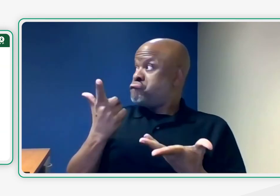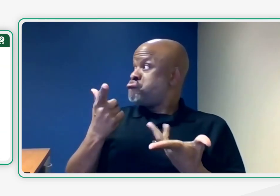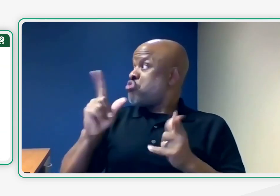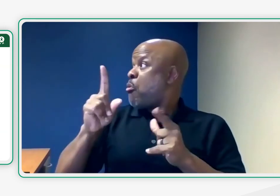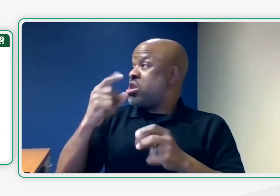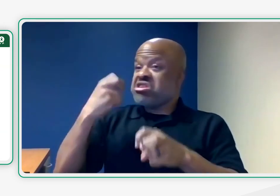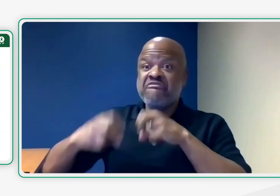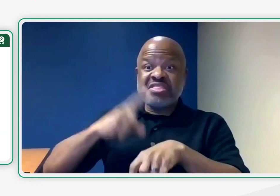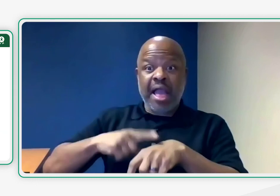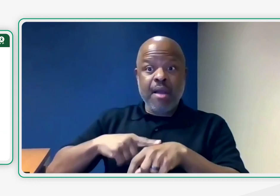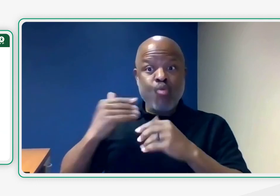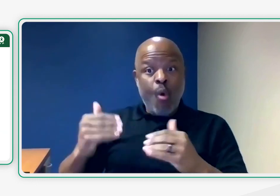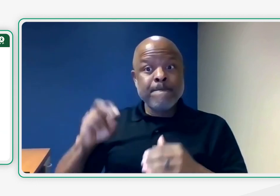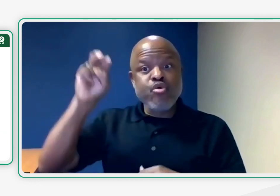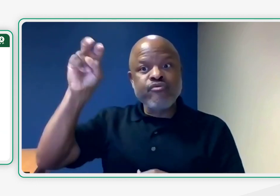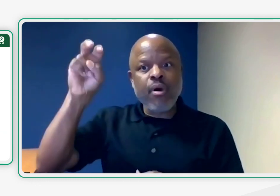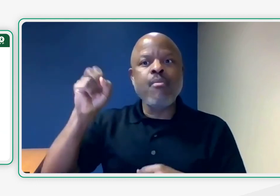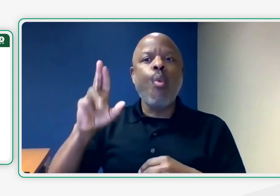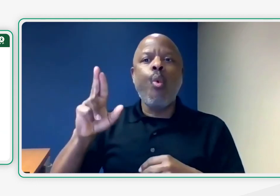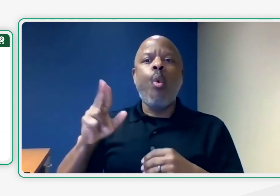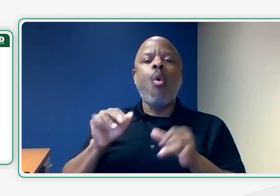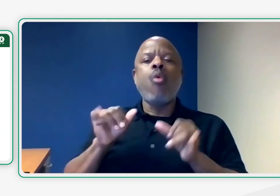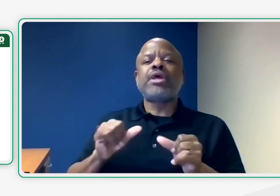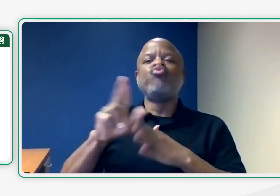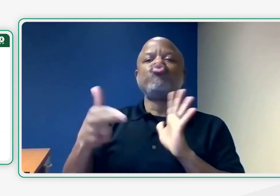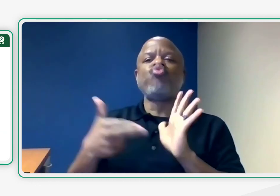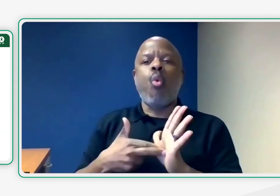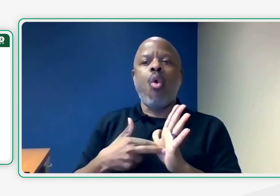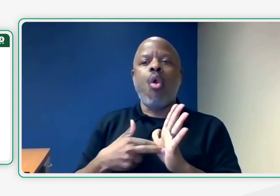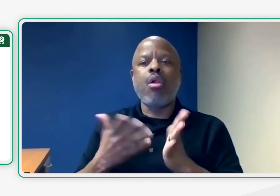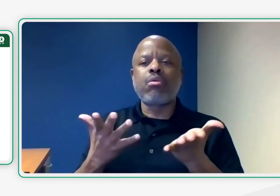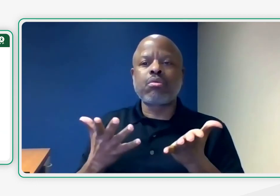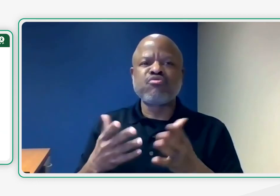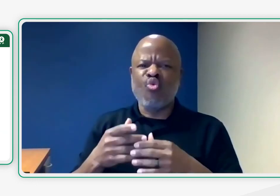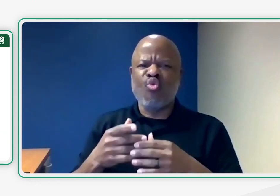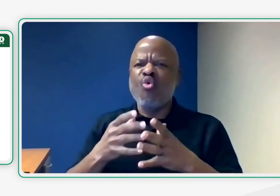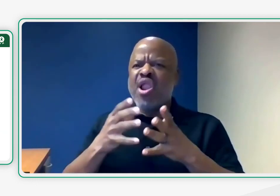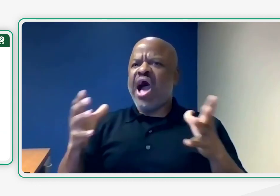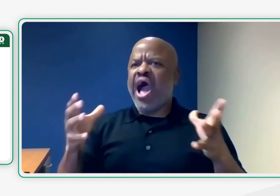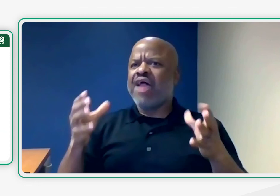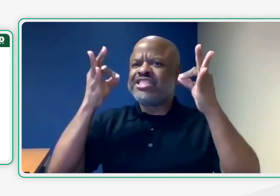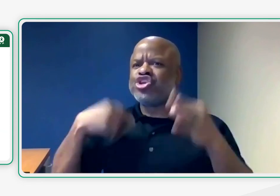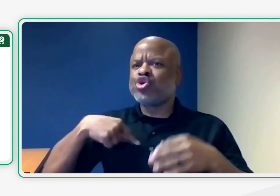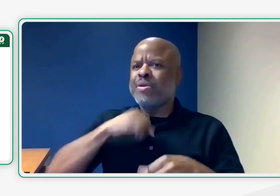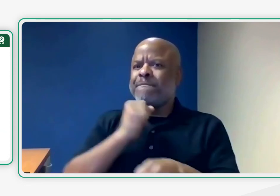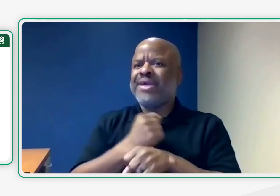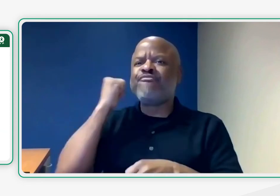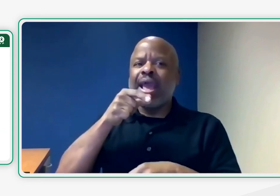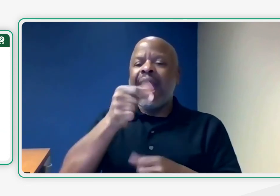Do I want to take the promotion right now? I see there's the Director. And I'm the assistant. Do I want to do it, go for the promotion, or am I going to stay in my current role?